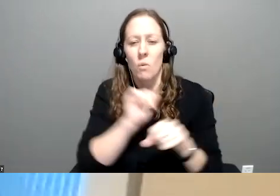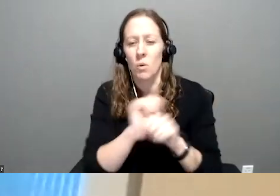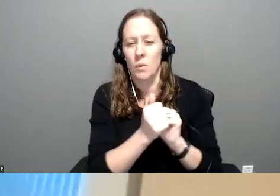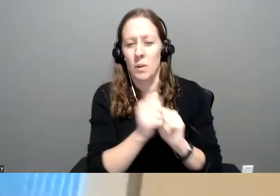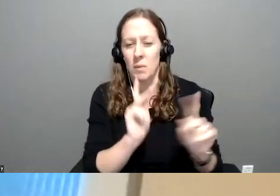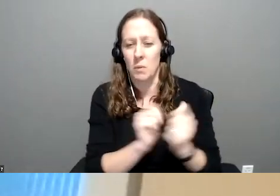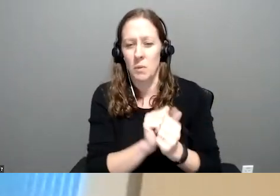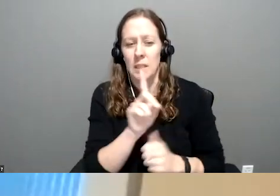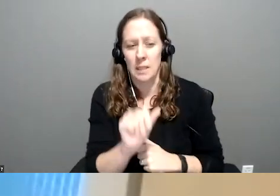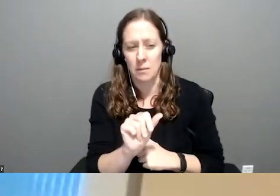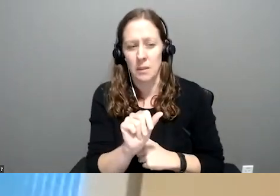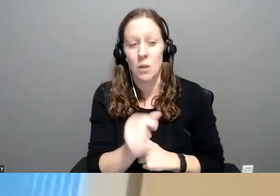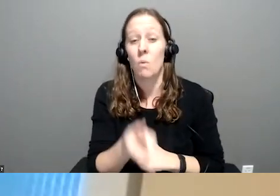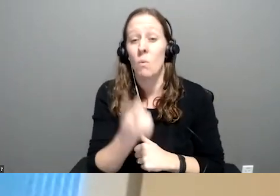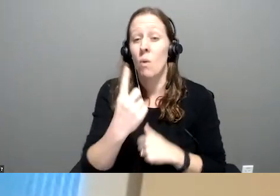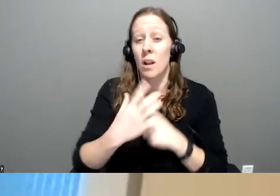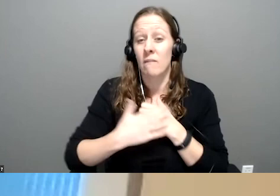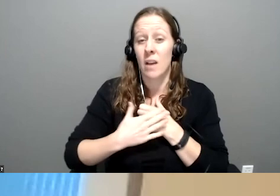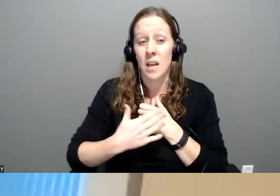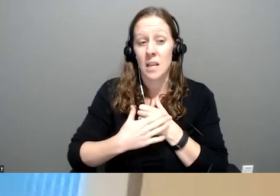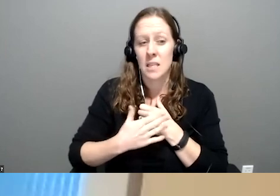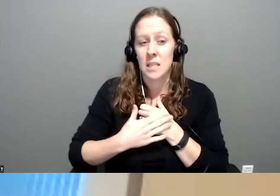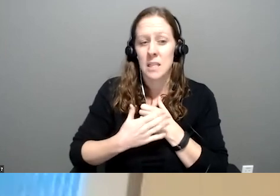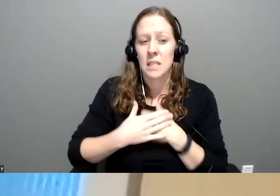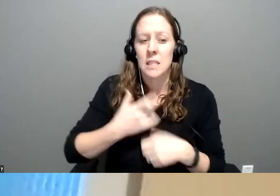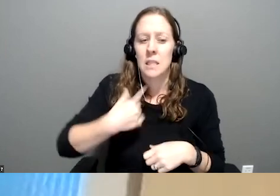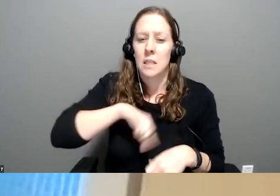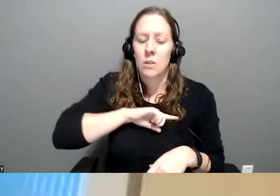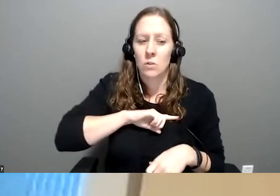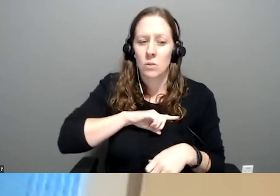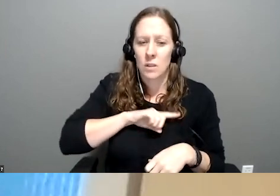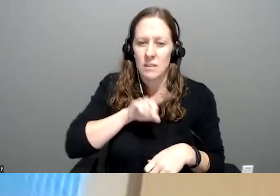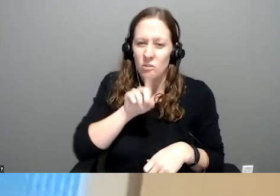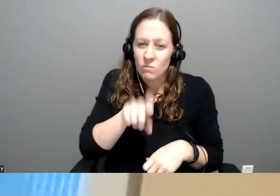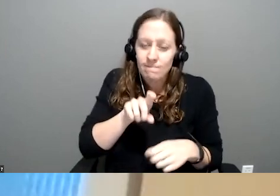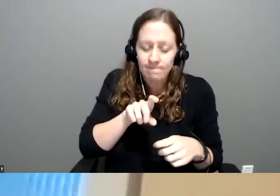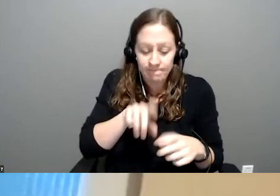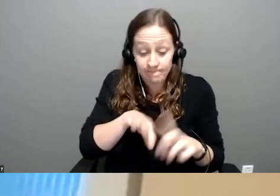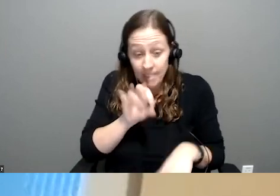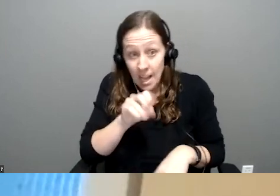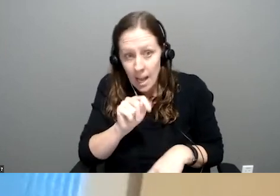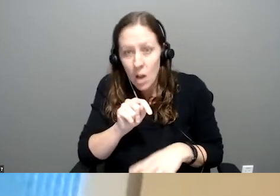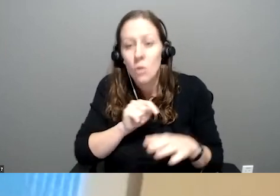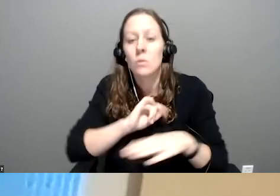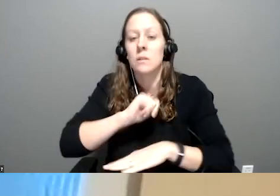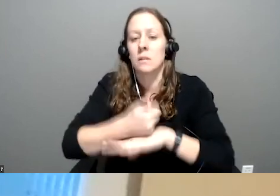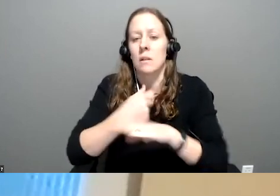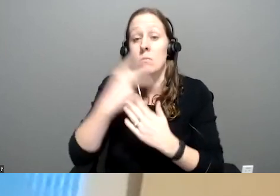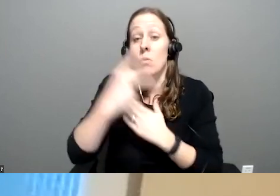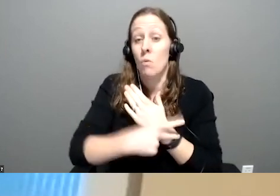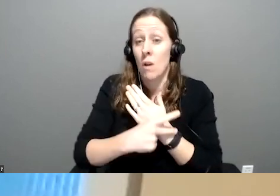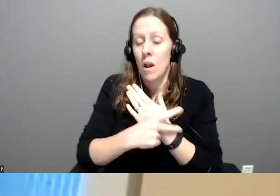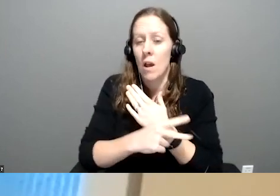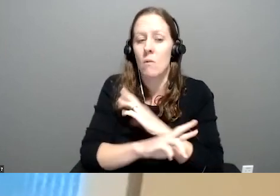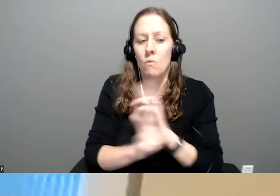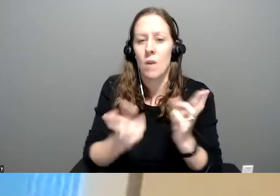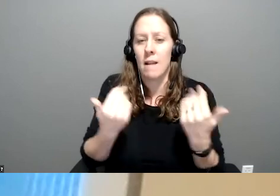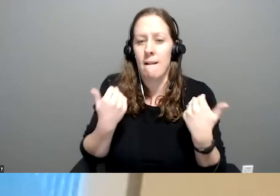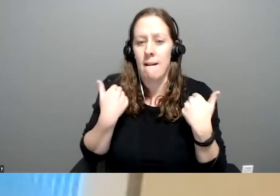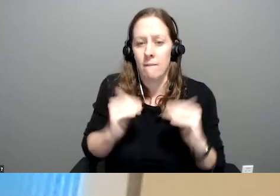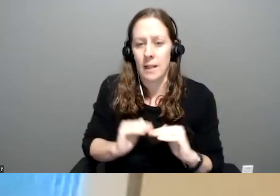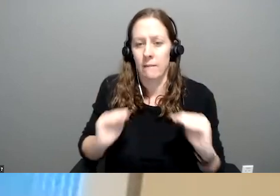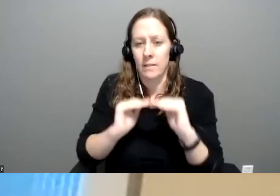advice was to find out and to create a program that had a basic intermediate and advanced